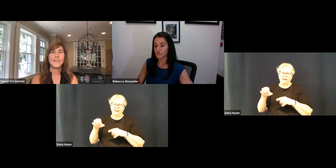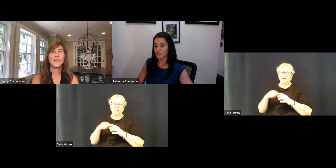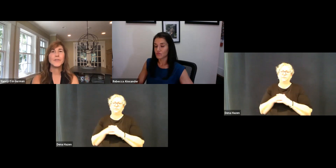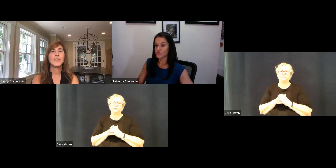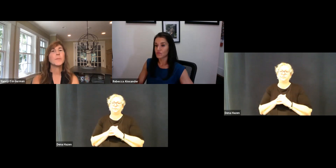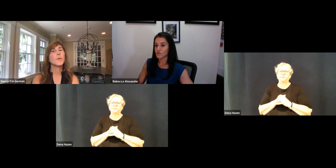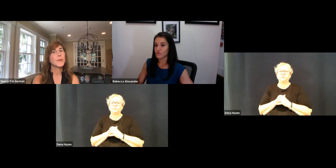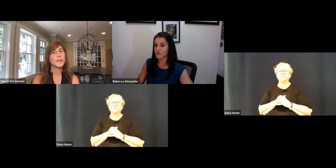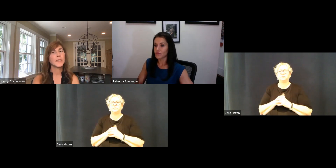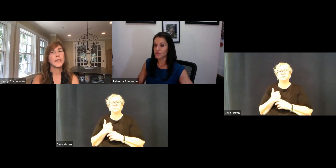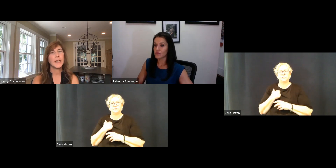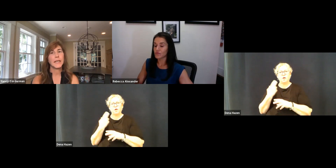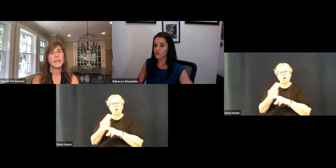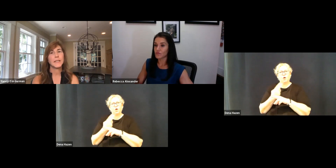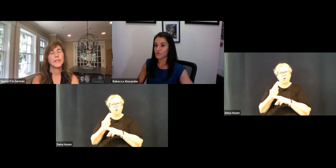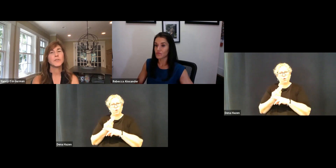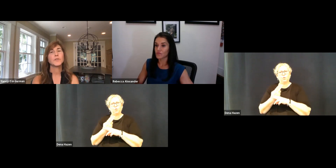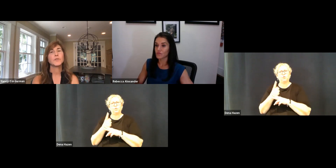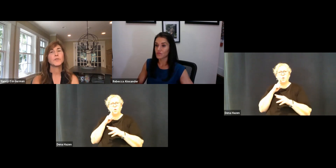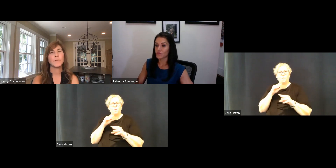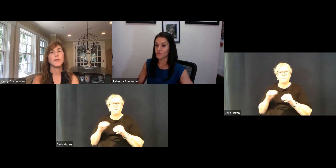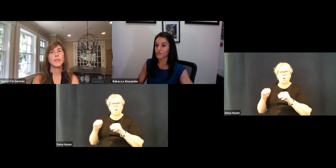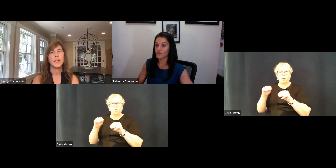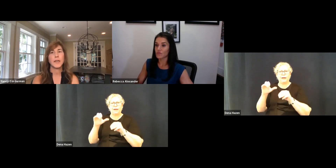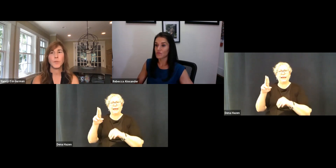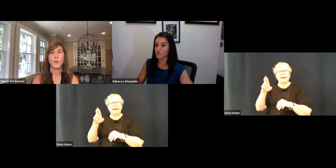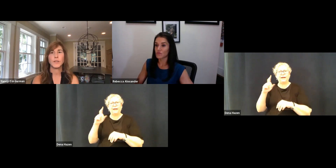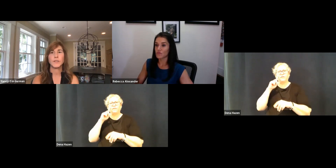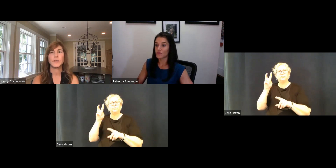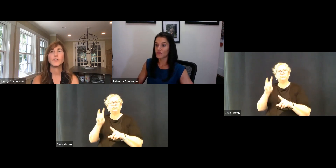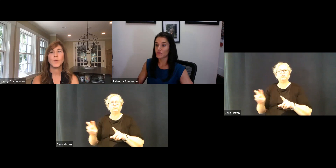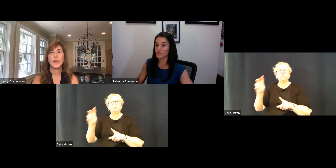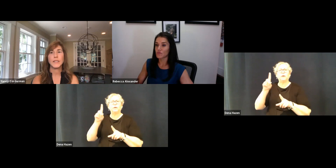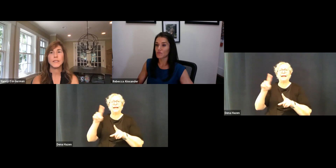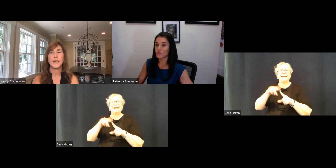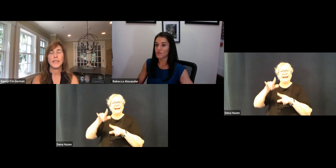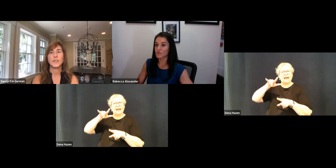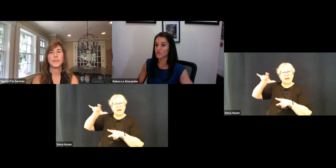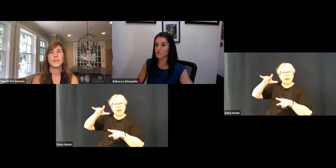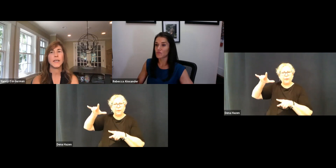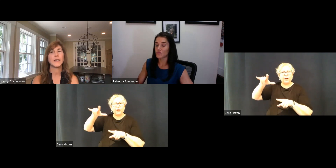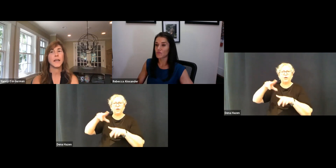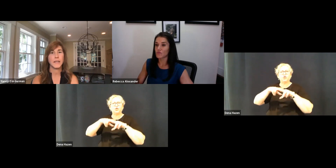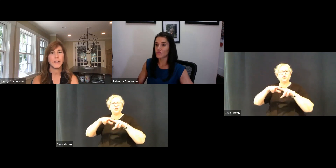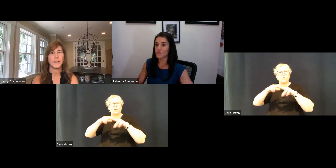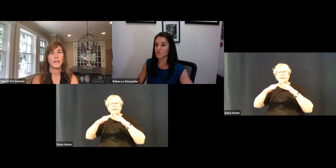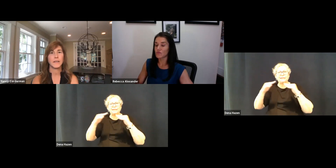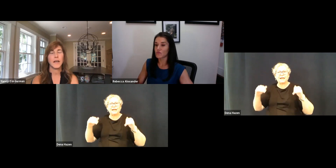I use a mobility cane to travel in airports, train stations, and at night.